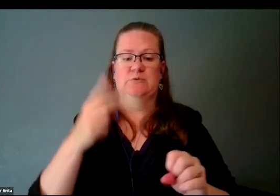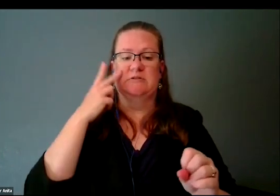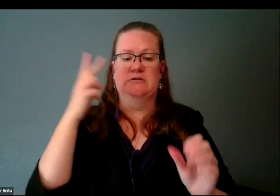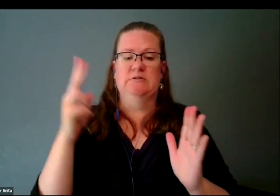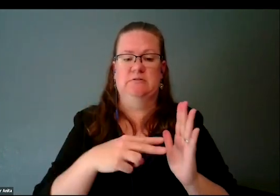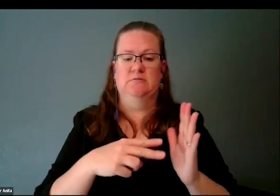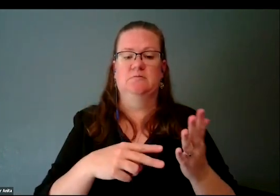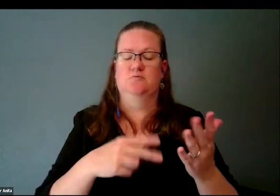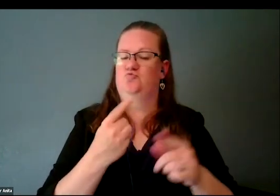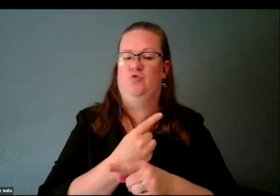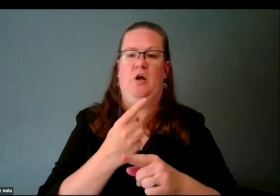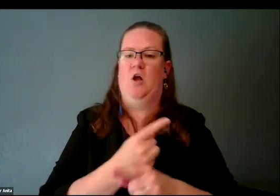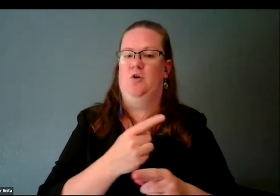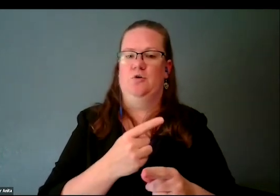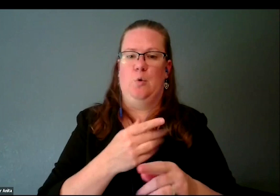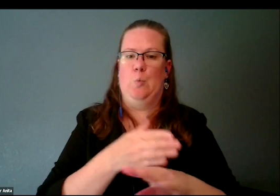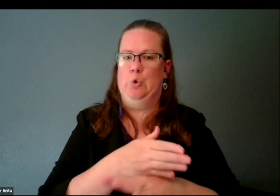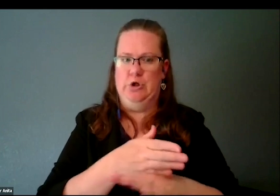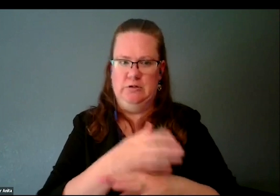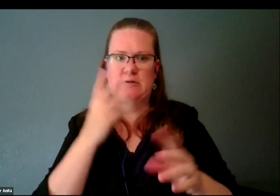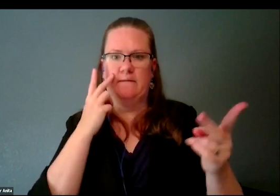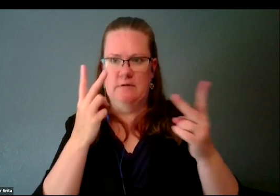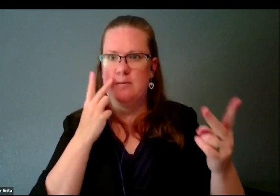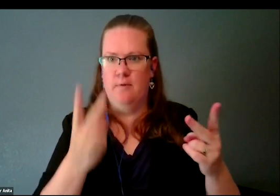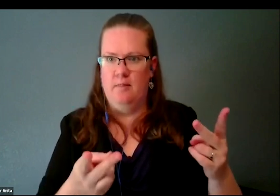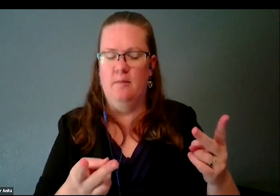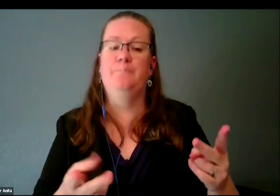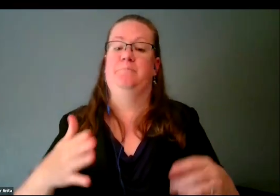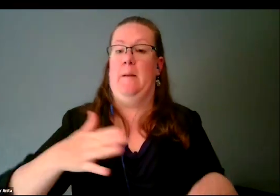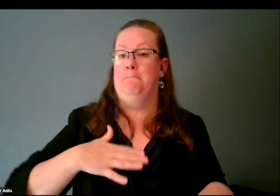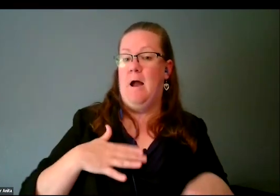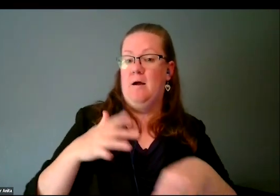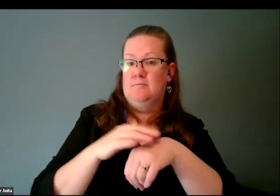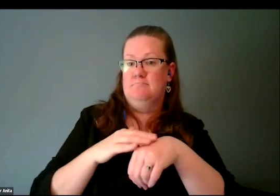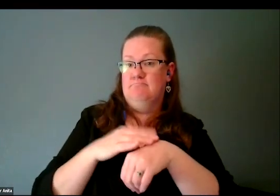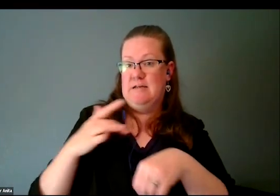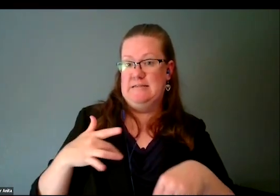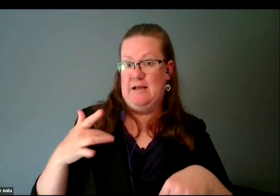beneath all of this. In my tactile version, all of these same elements are here.